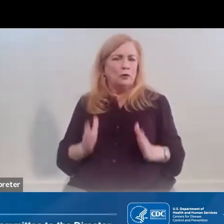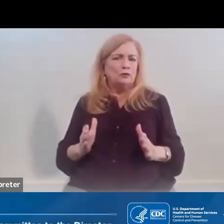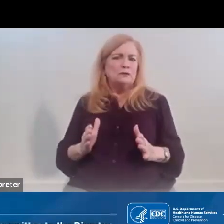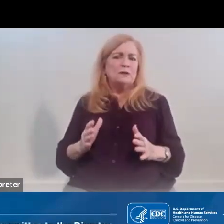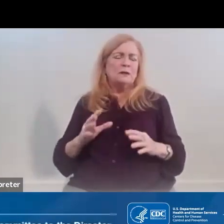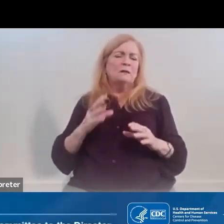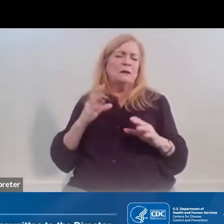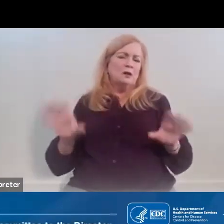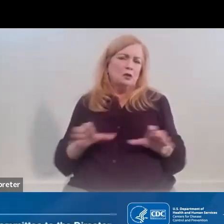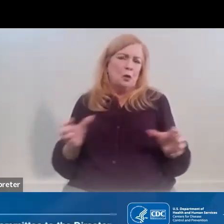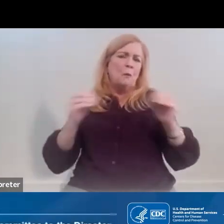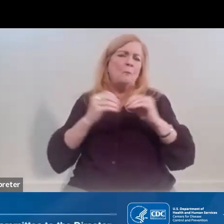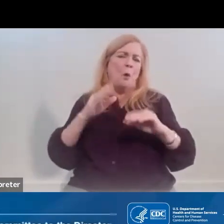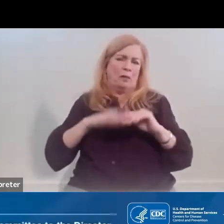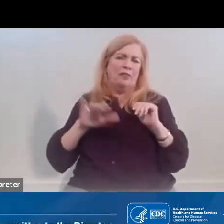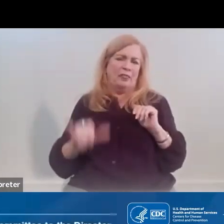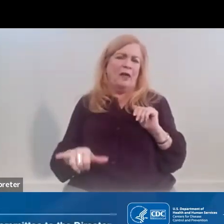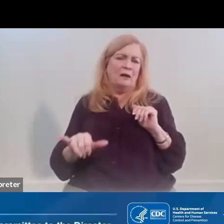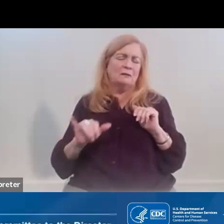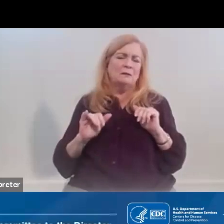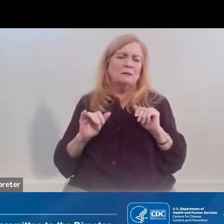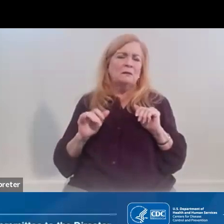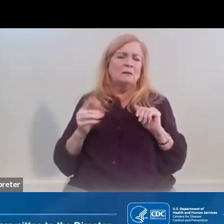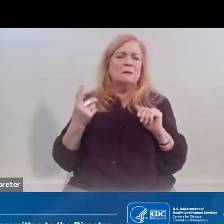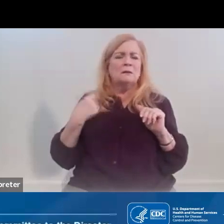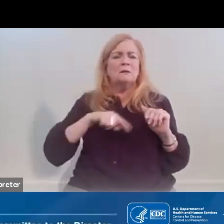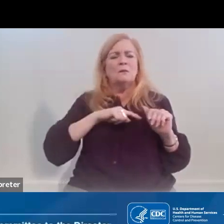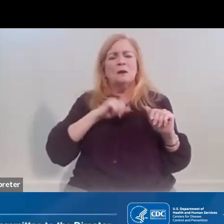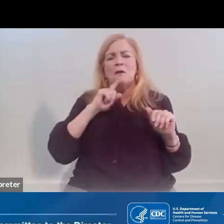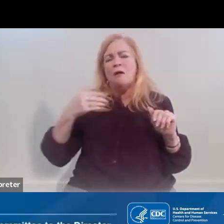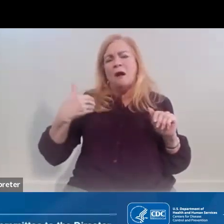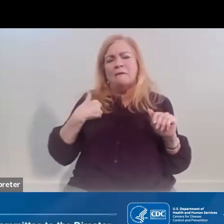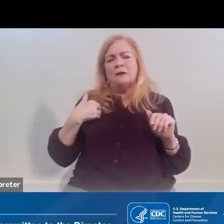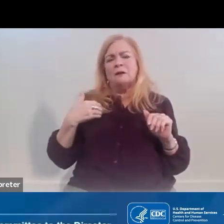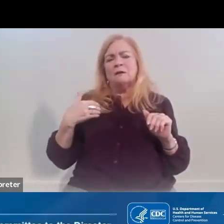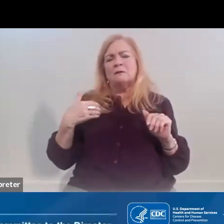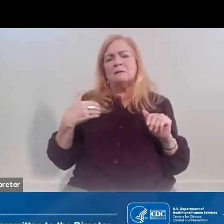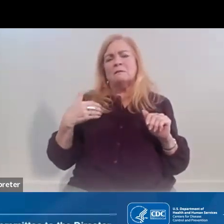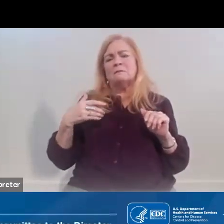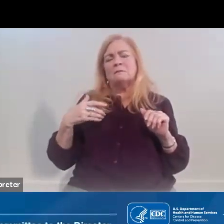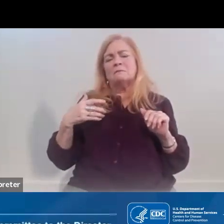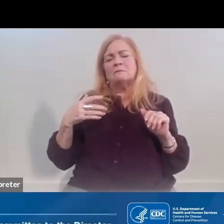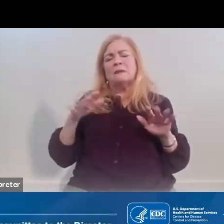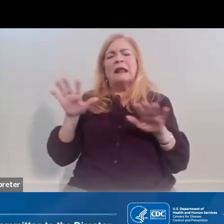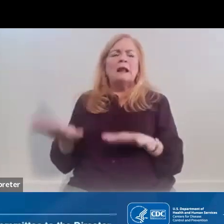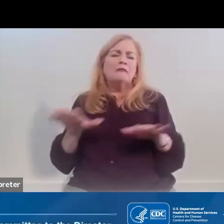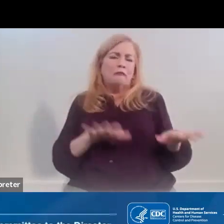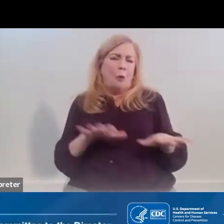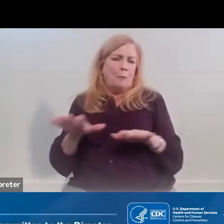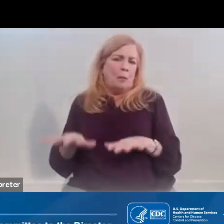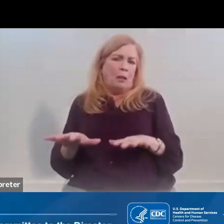And you know, we're having conversations that are informal at this point, but with, you know,